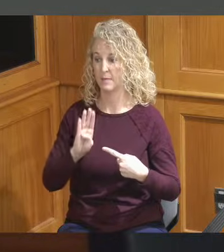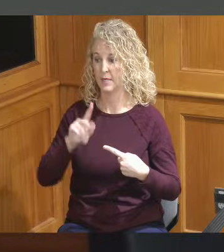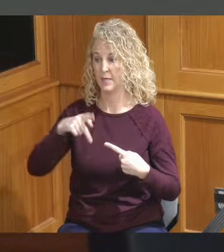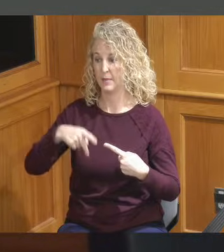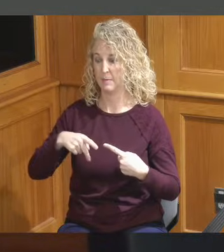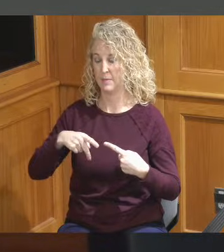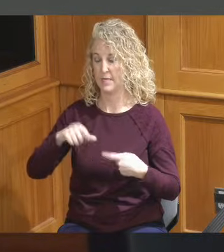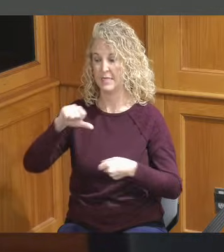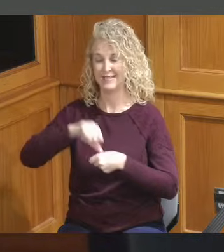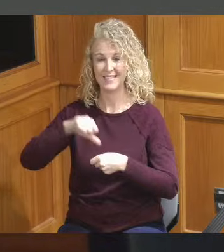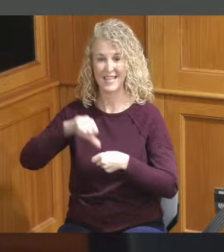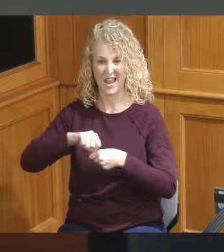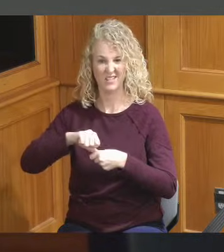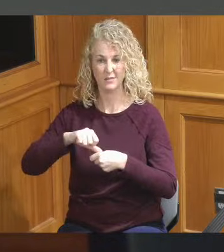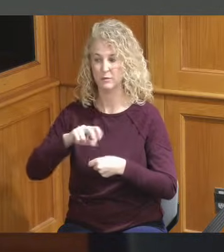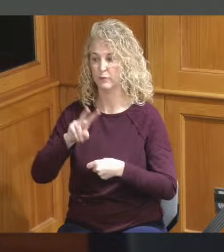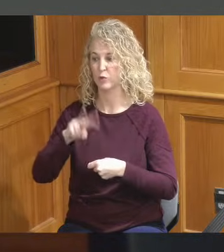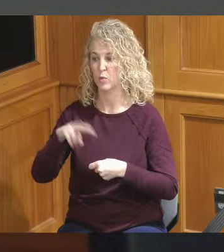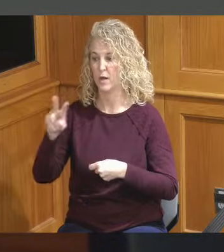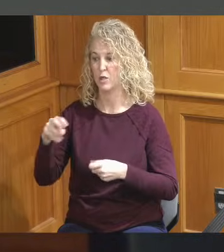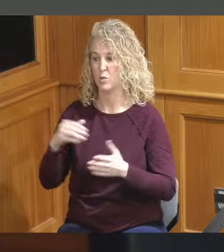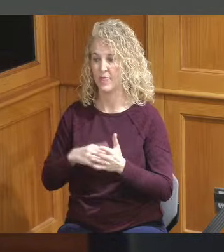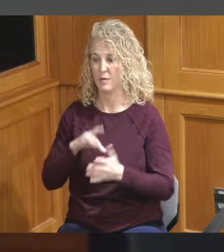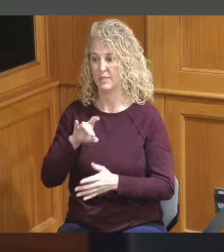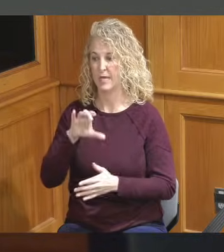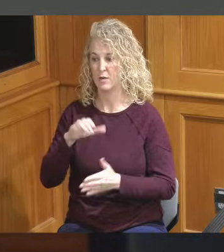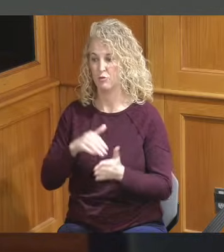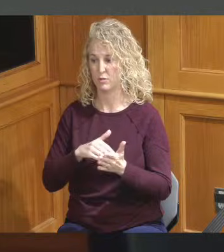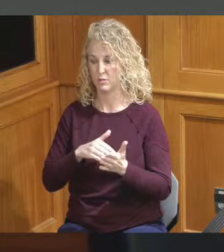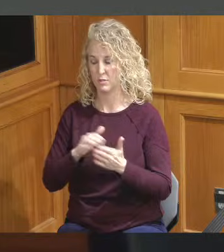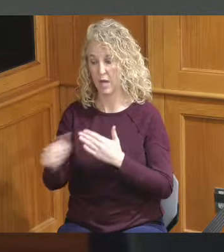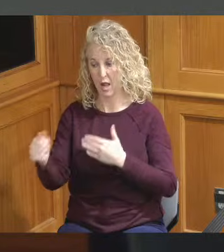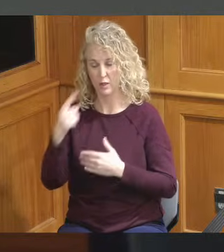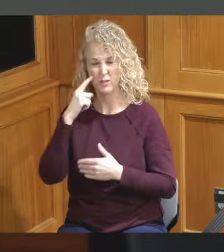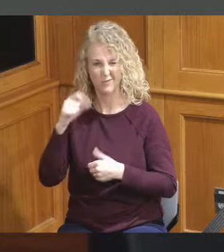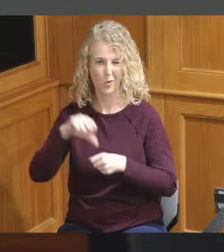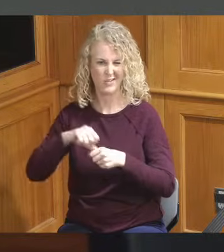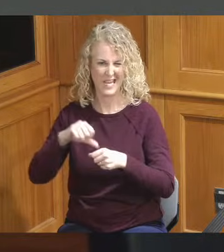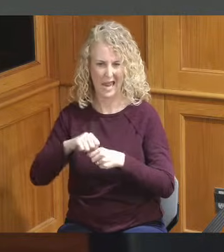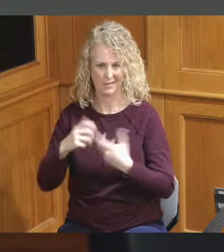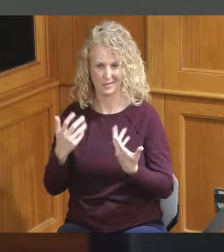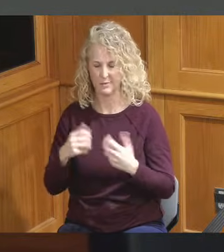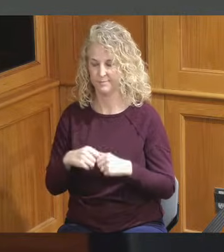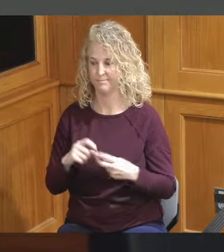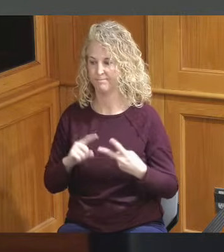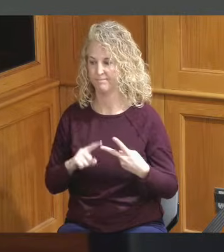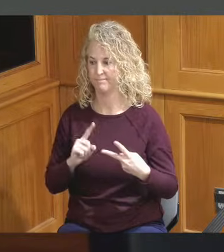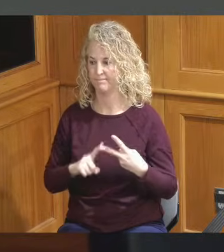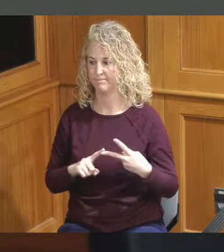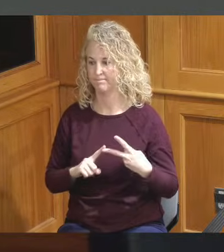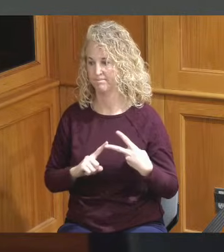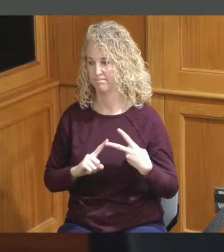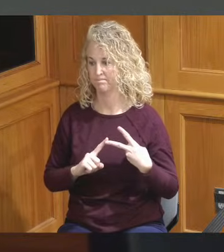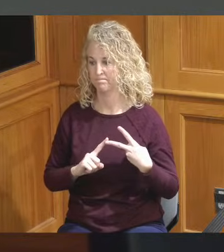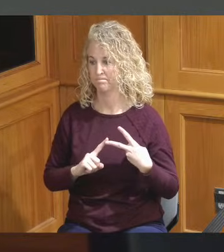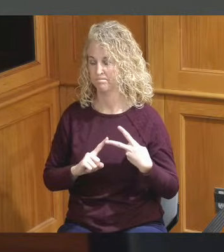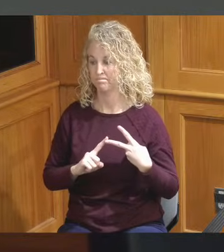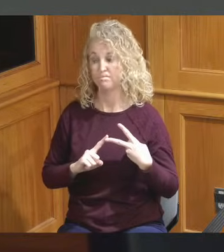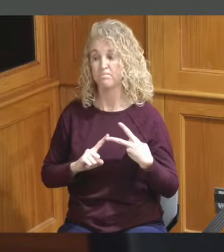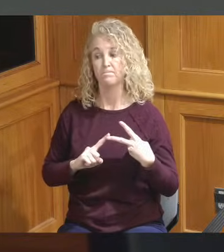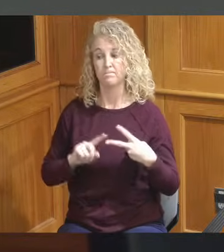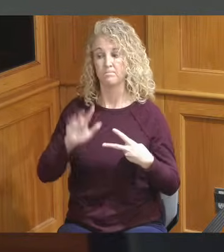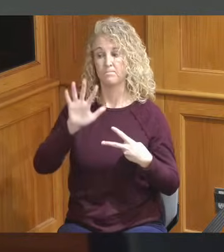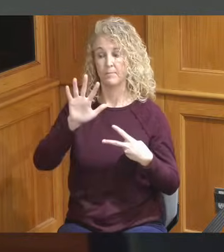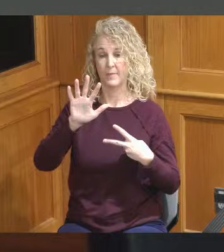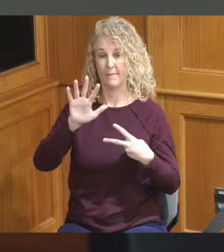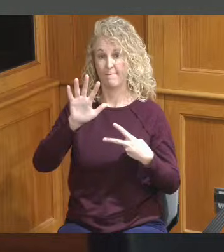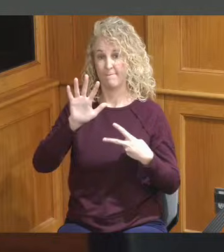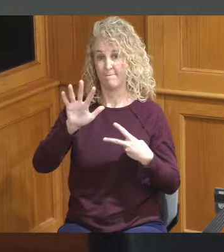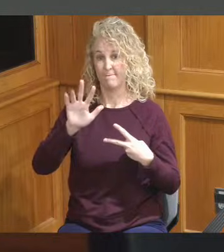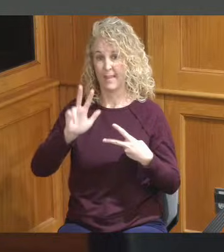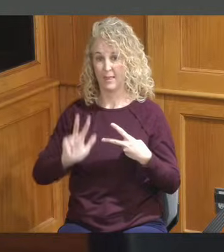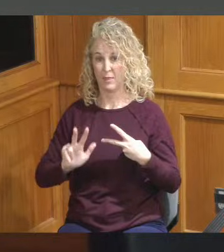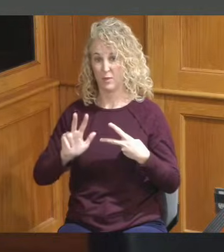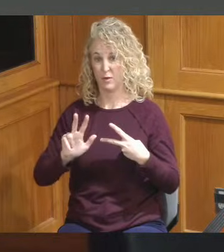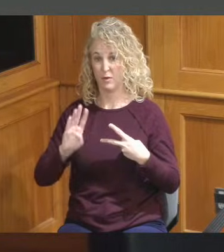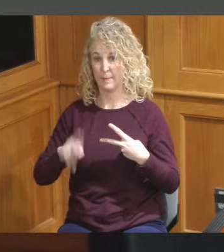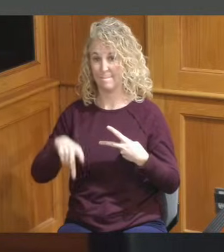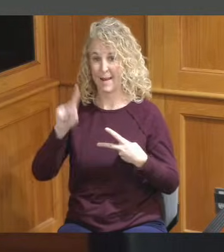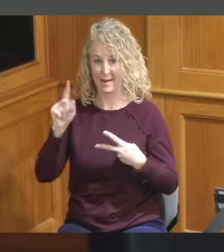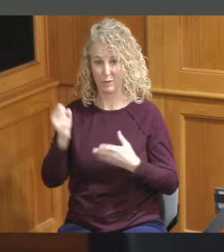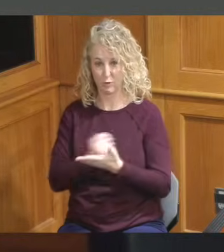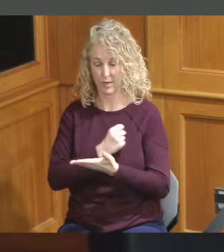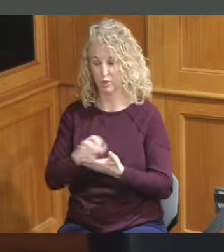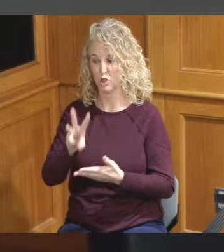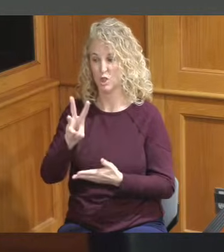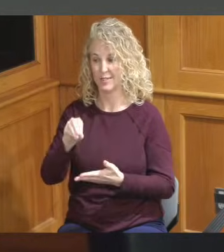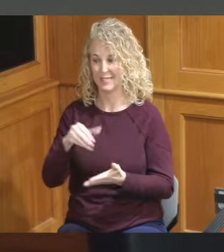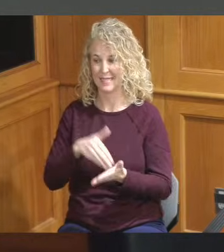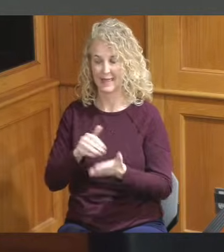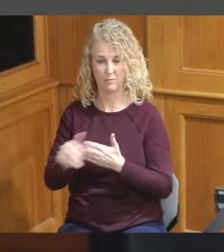amount of $22,800 for fleet BP fleet with BP fleet products. Item 23 is for $60,000 annually and this